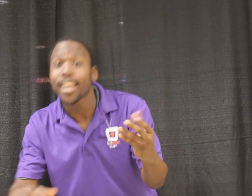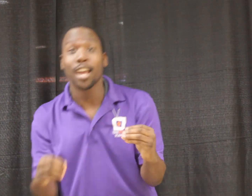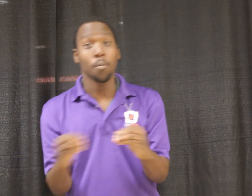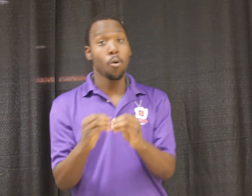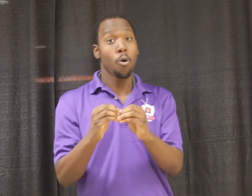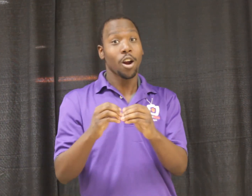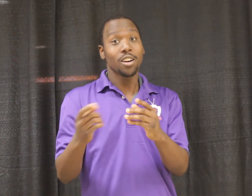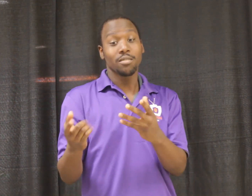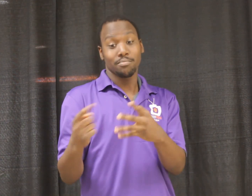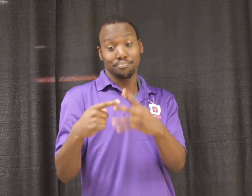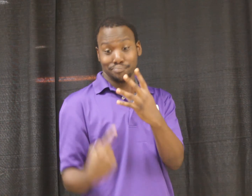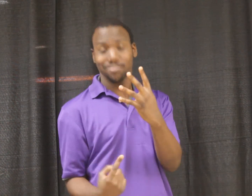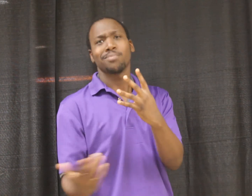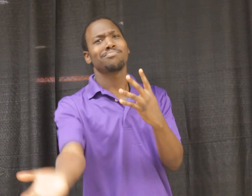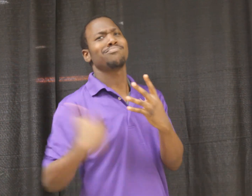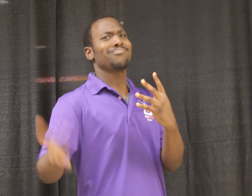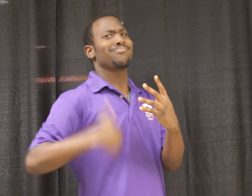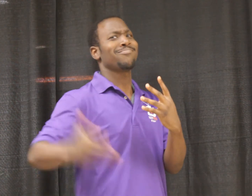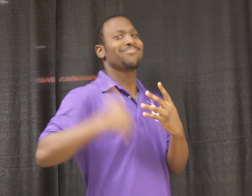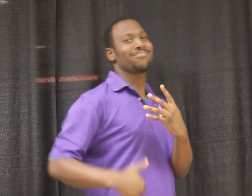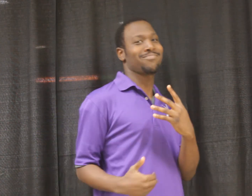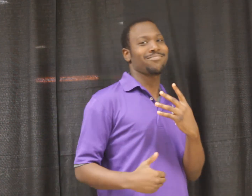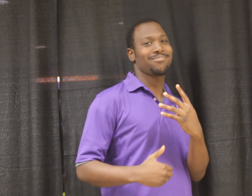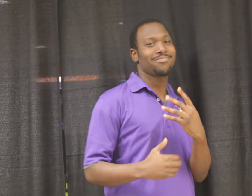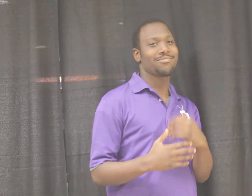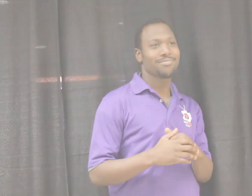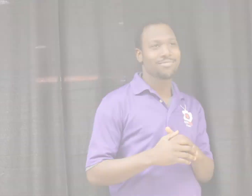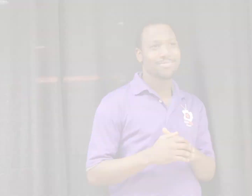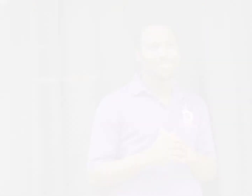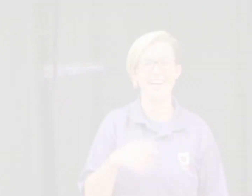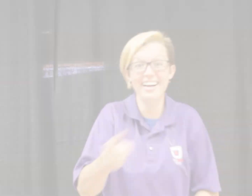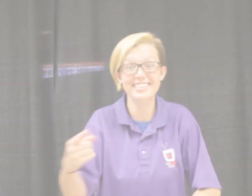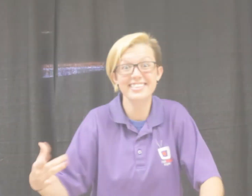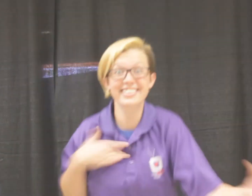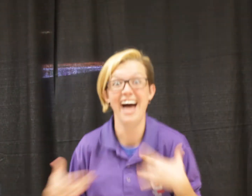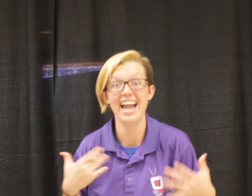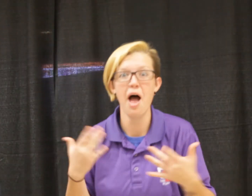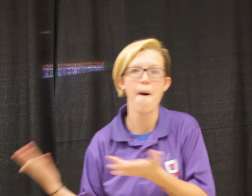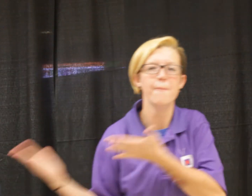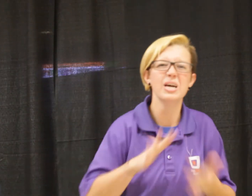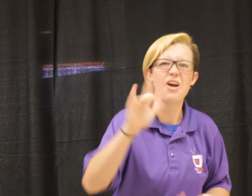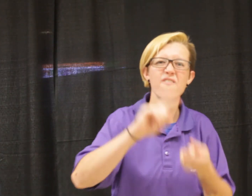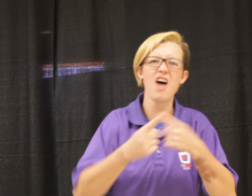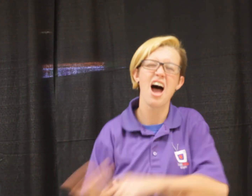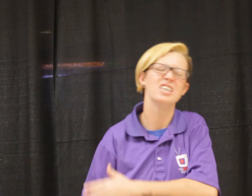and more! Come to the event! Are you excited?!? Bring your friends